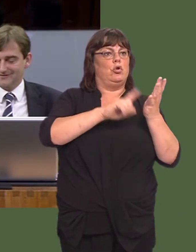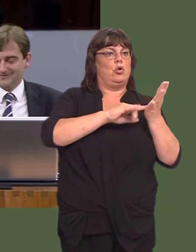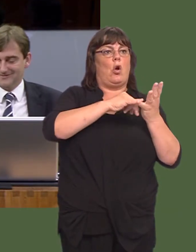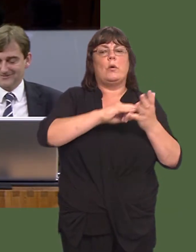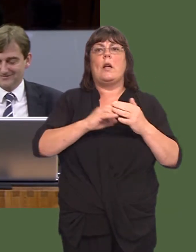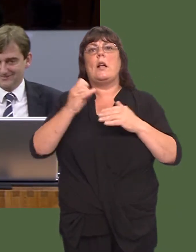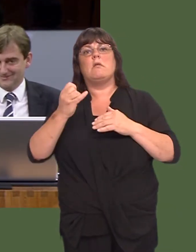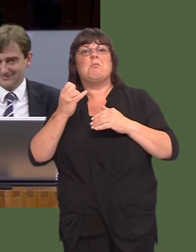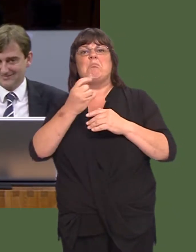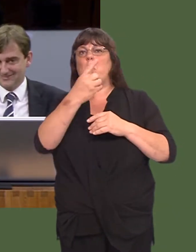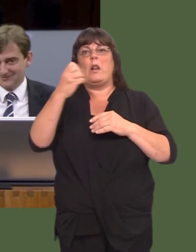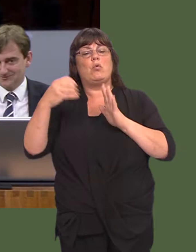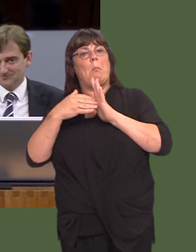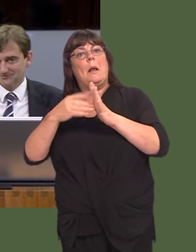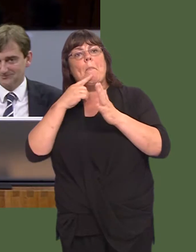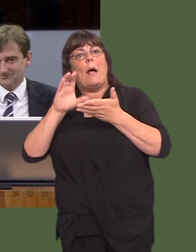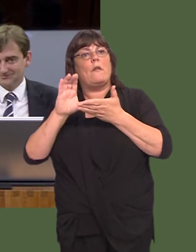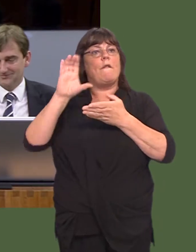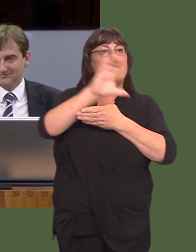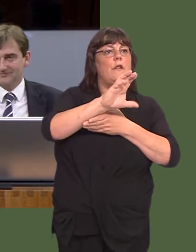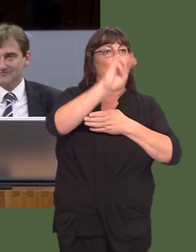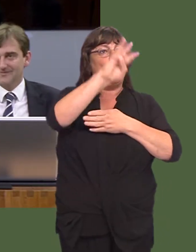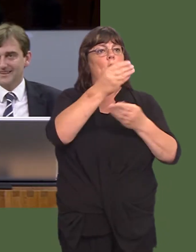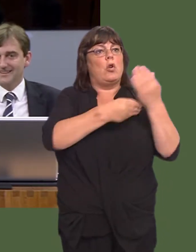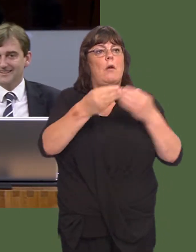into the Welsh economy, you need to vote for the Welsh Conservatives, under the strong